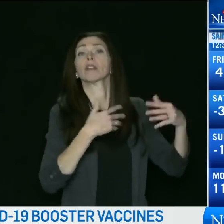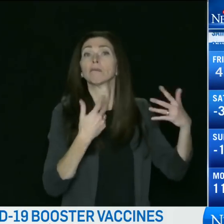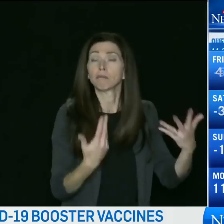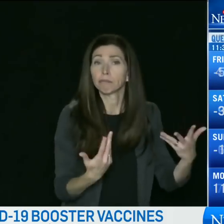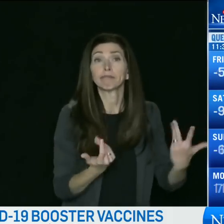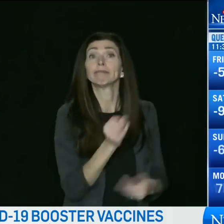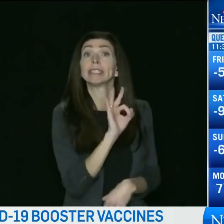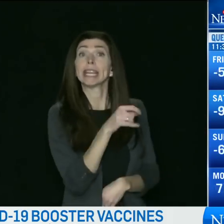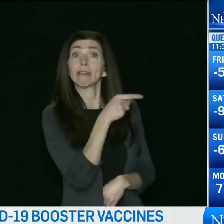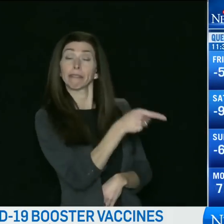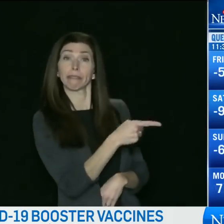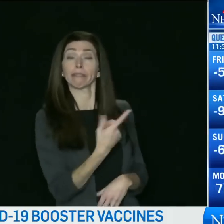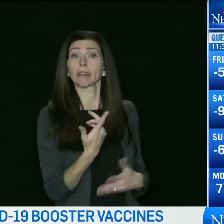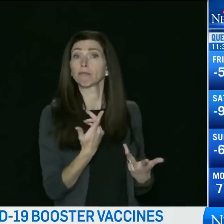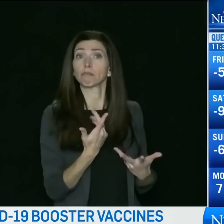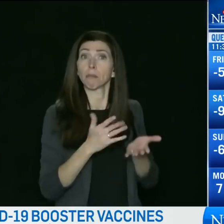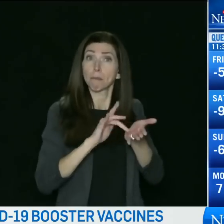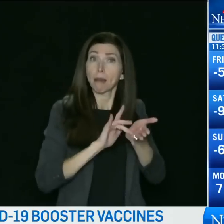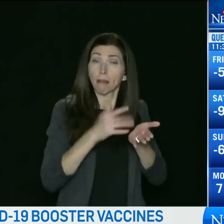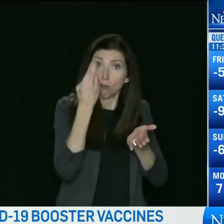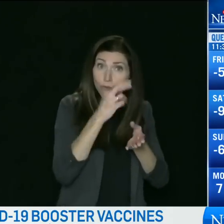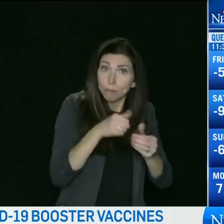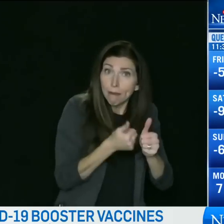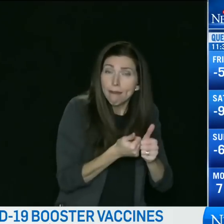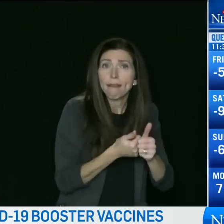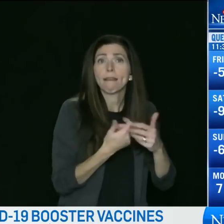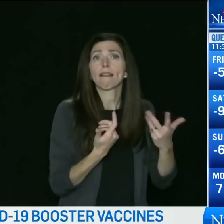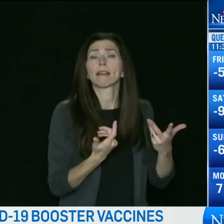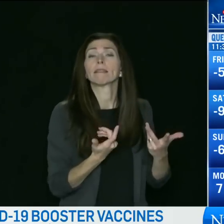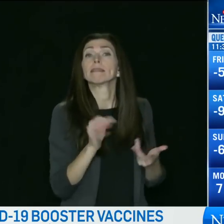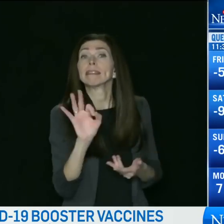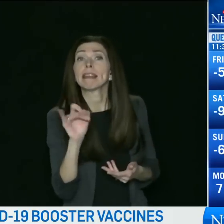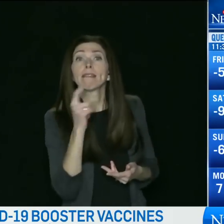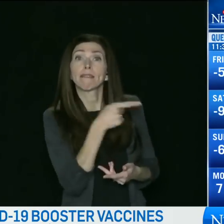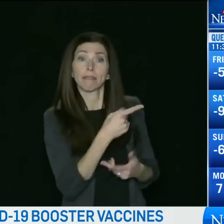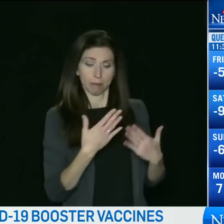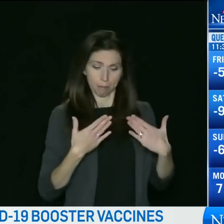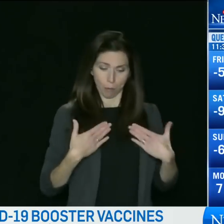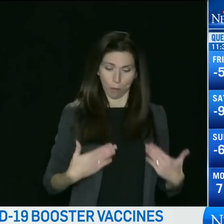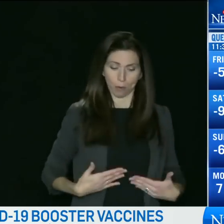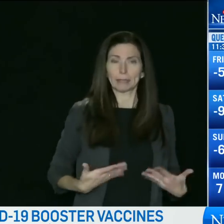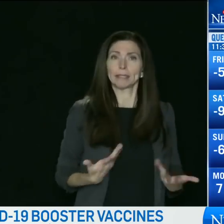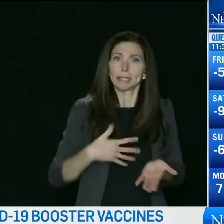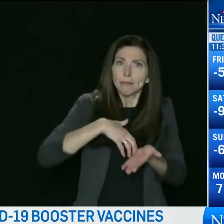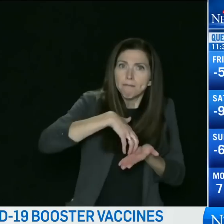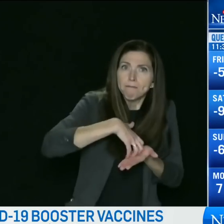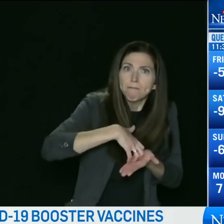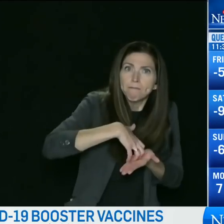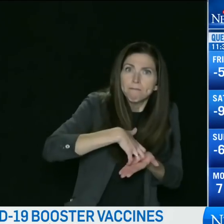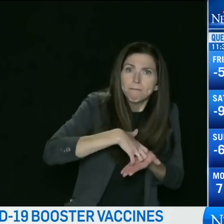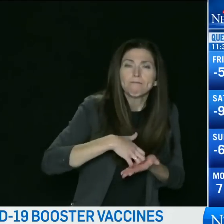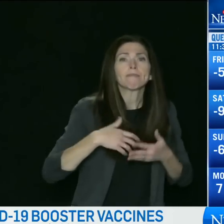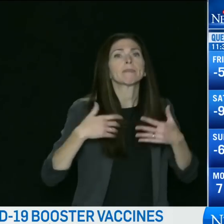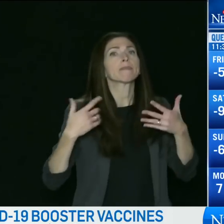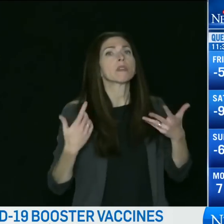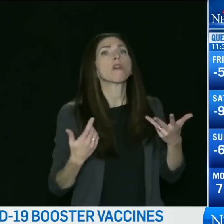EXAMPLE, WITH UNDERLYING IMMUNE